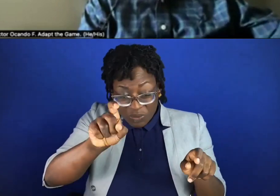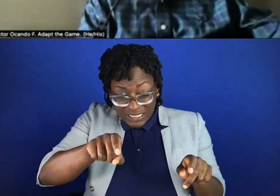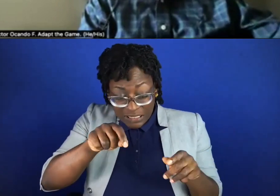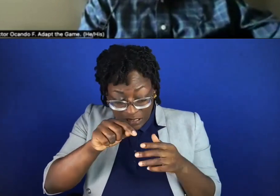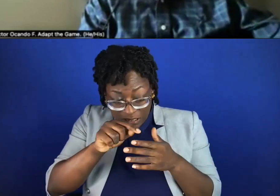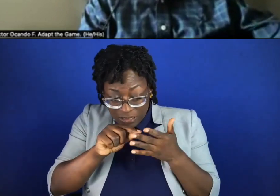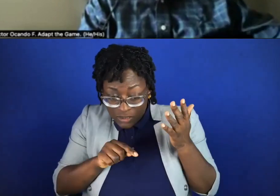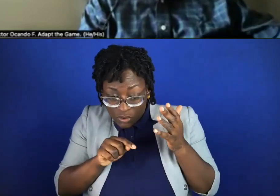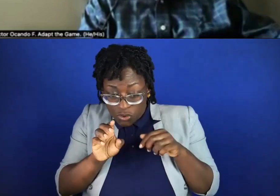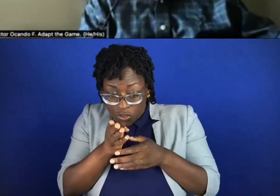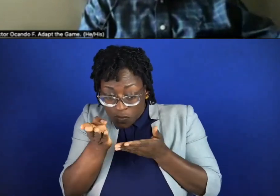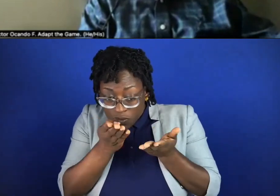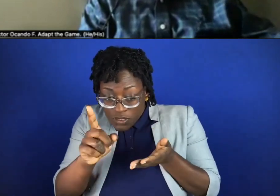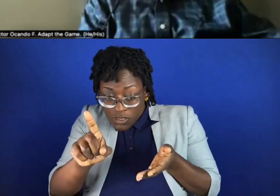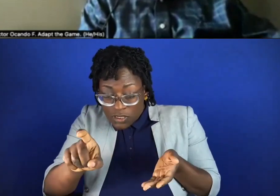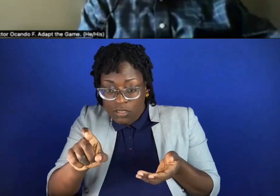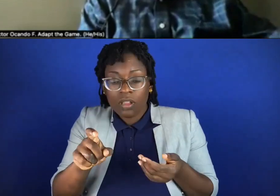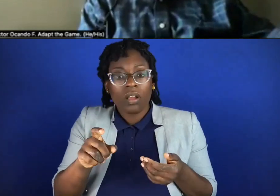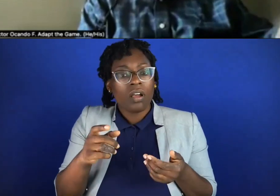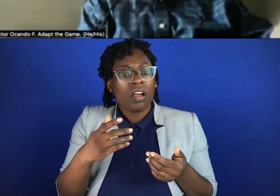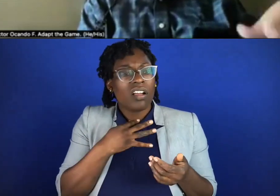did they say?